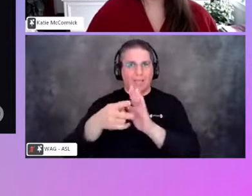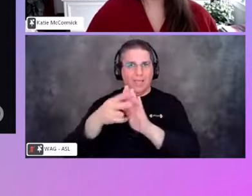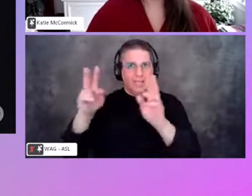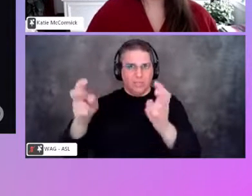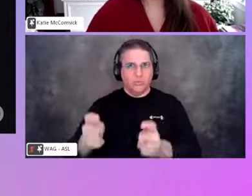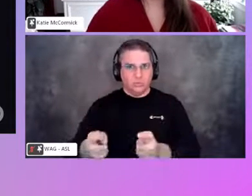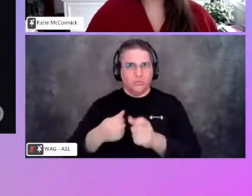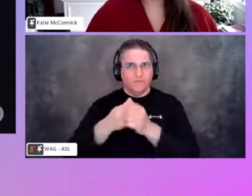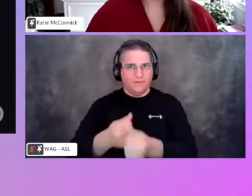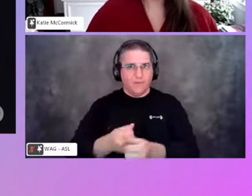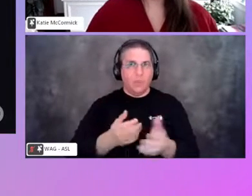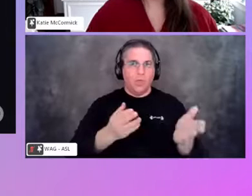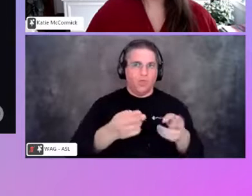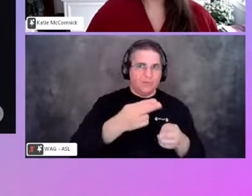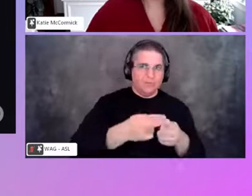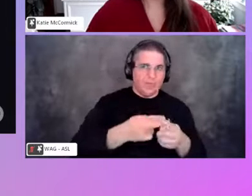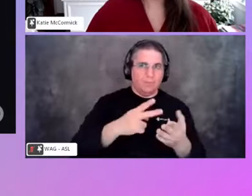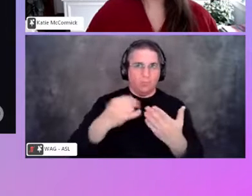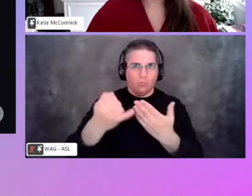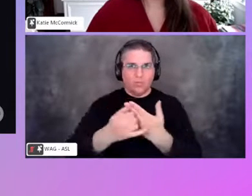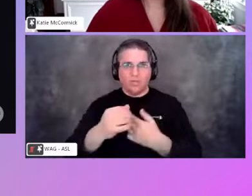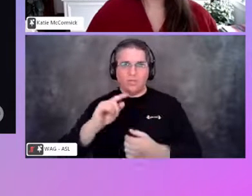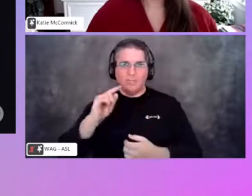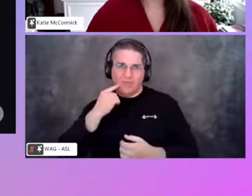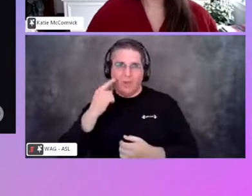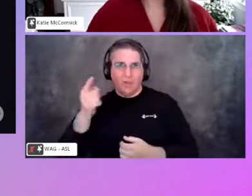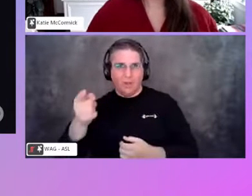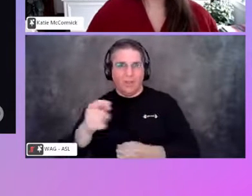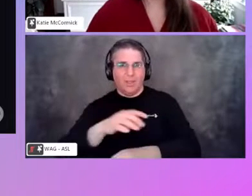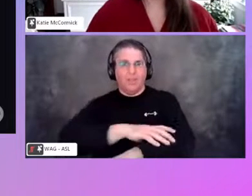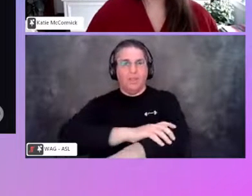issues we're used able to use the graph by our label